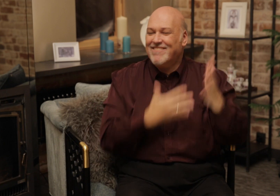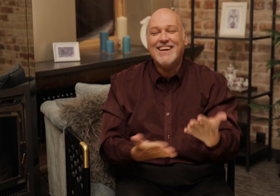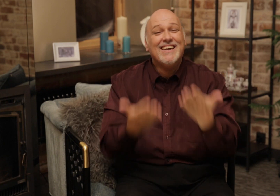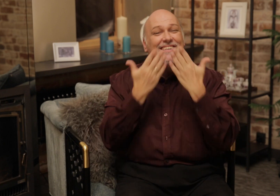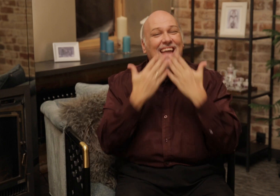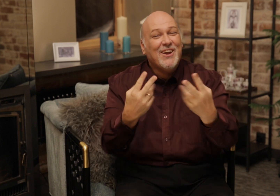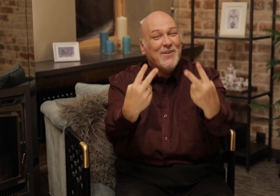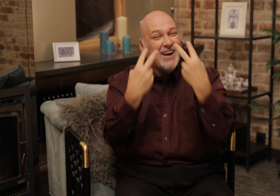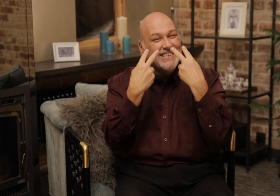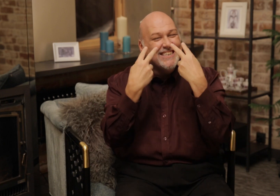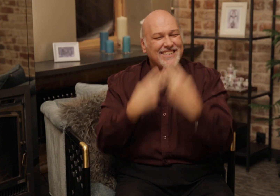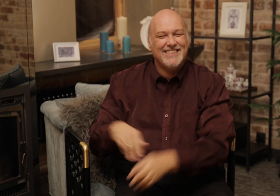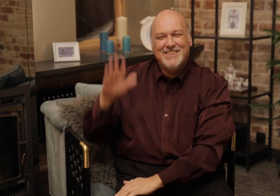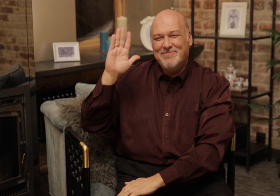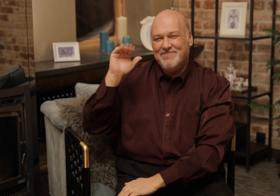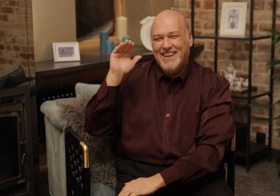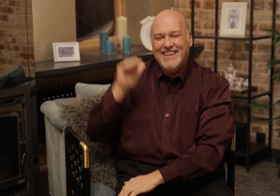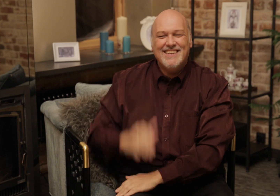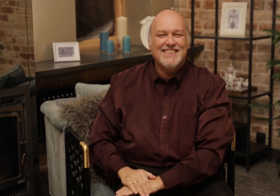Thank you for watching. Bye!